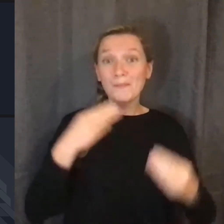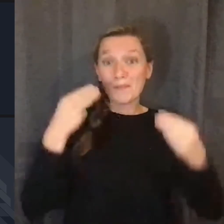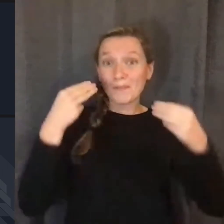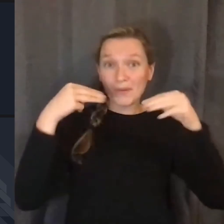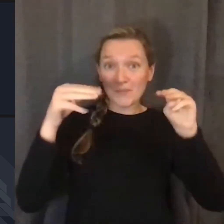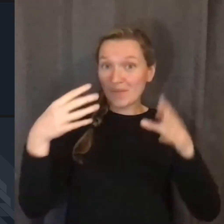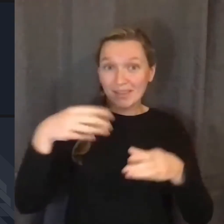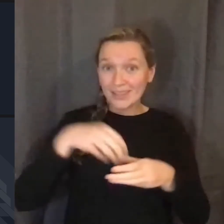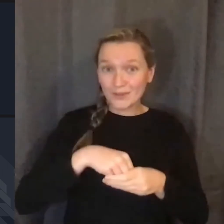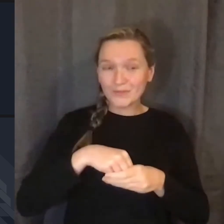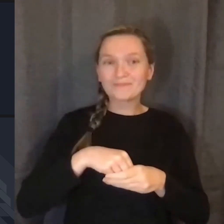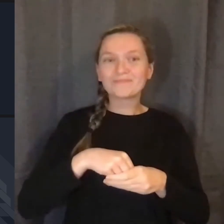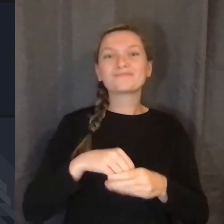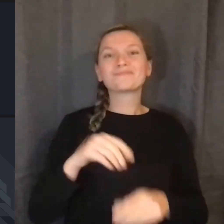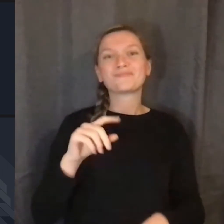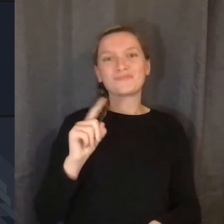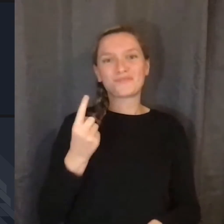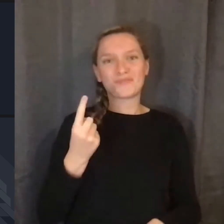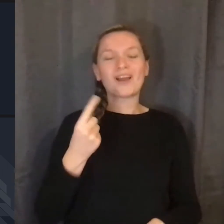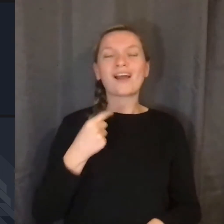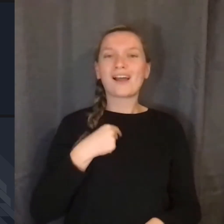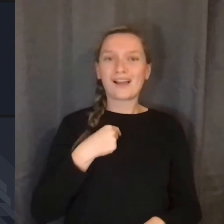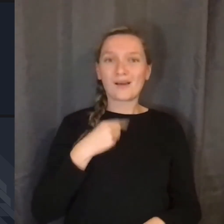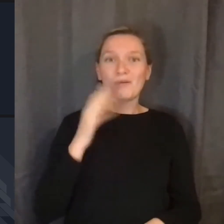My methodology includes recruiting 10